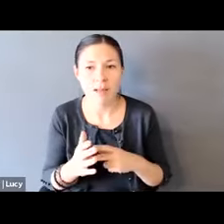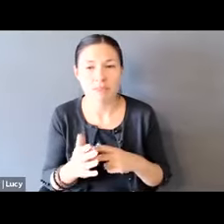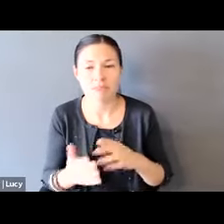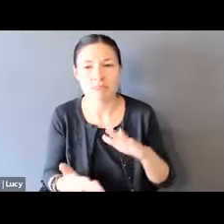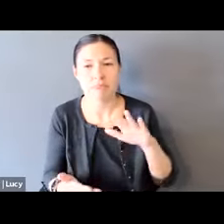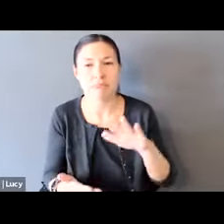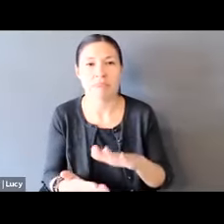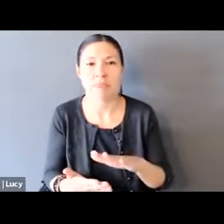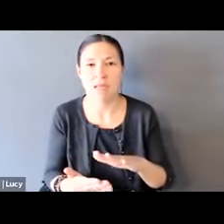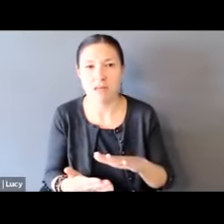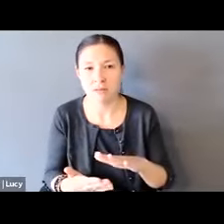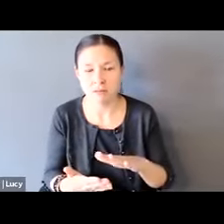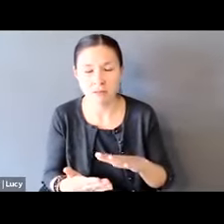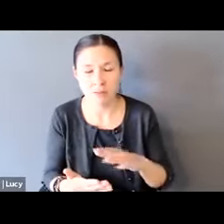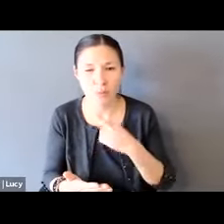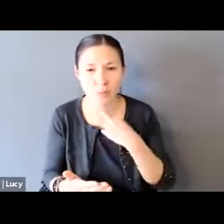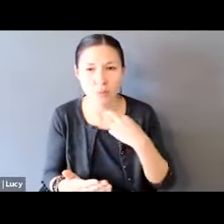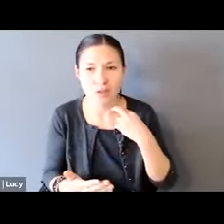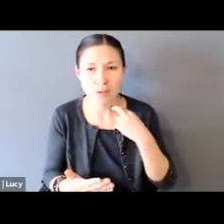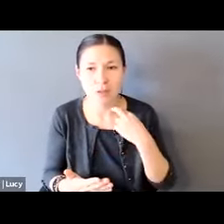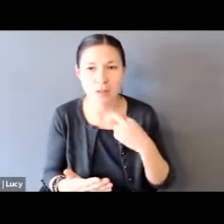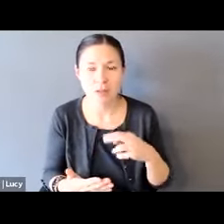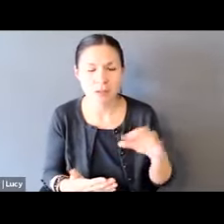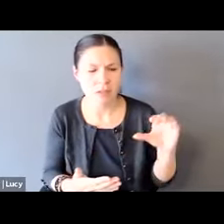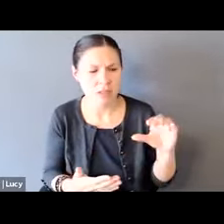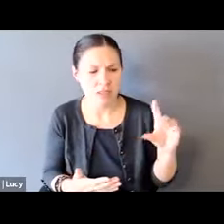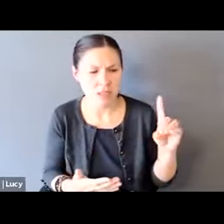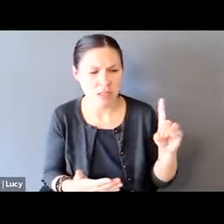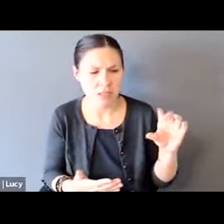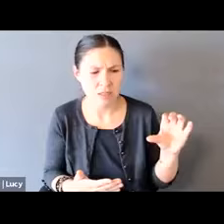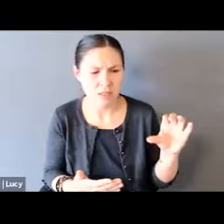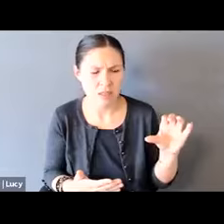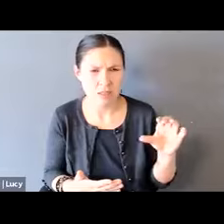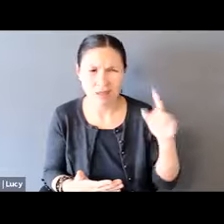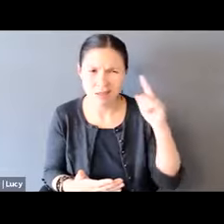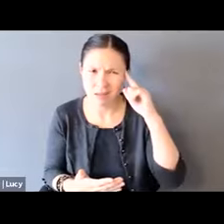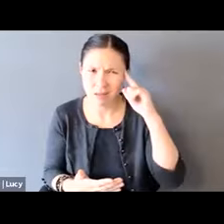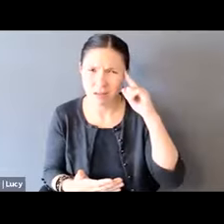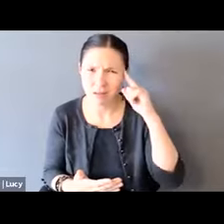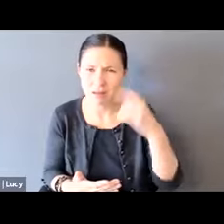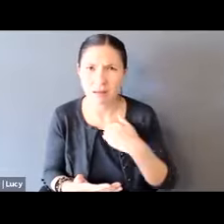The CDC I believe has -- nevermind.